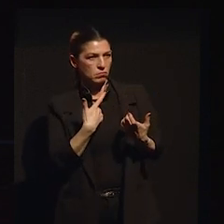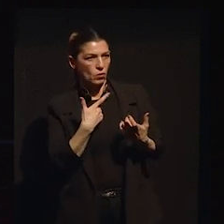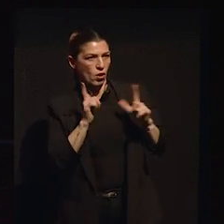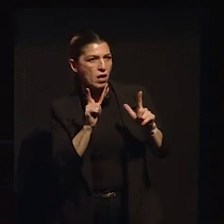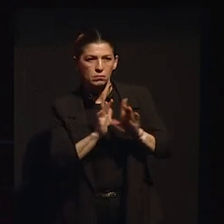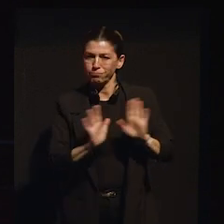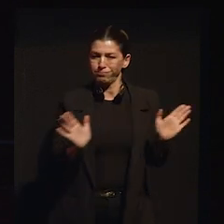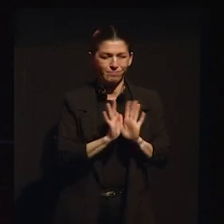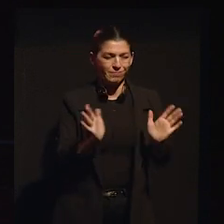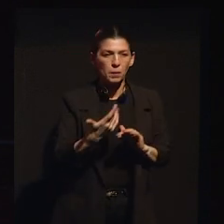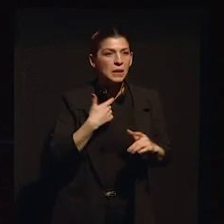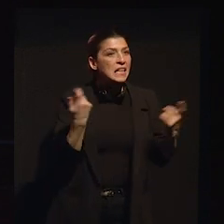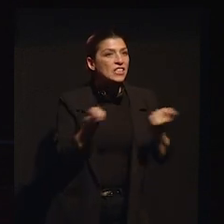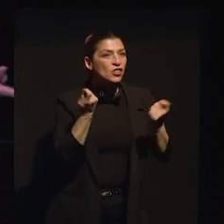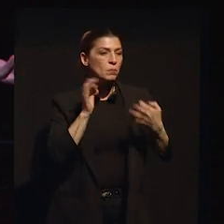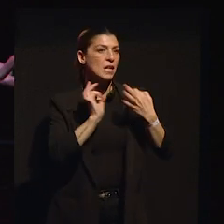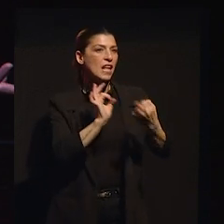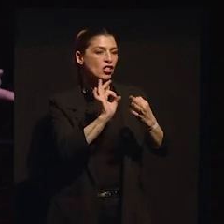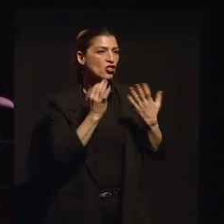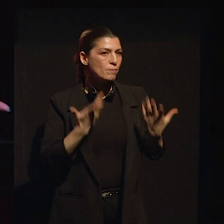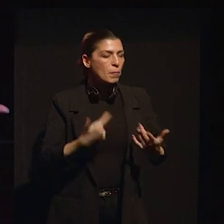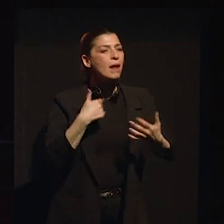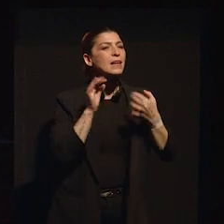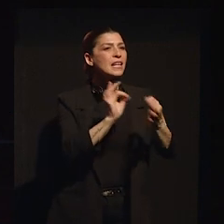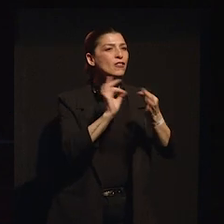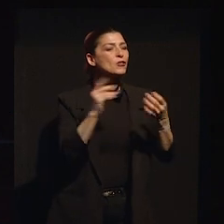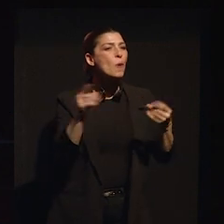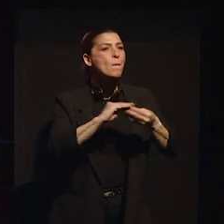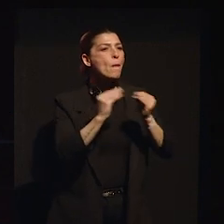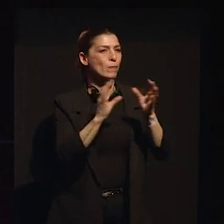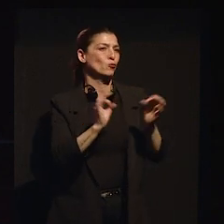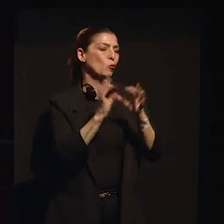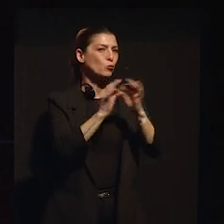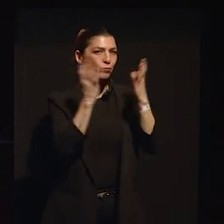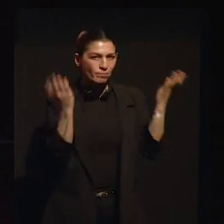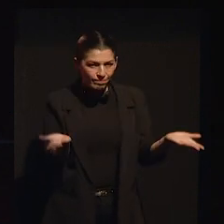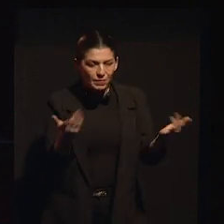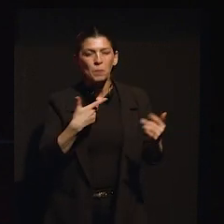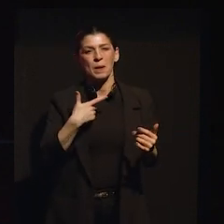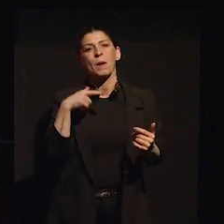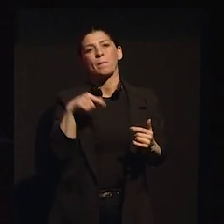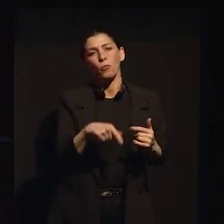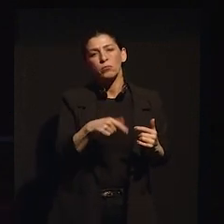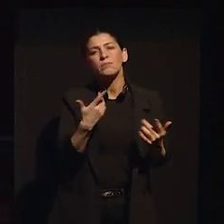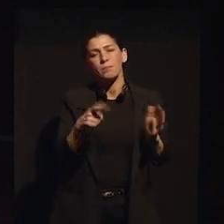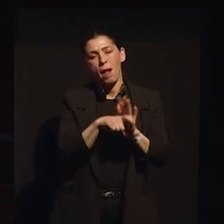Cause, first of all, I’m an antimilitarist, so I’m not prowar. Secondly, my licensed work was communication,